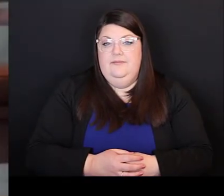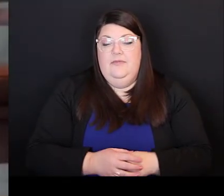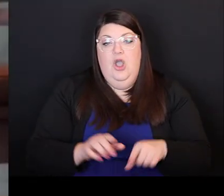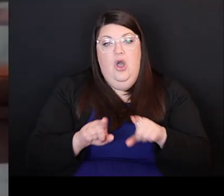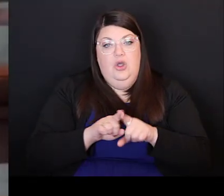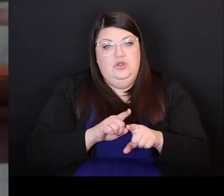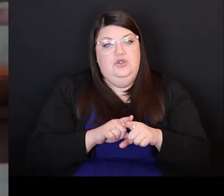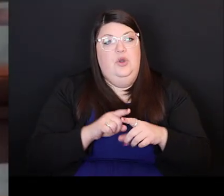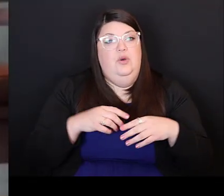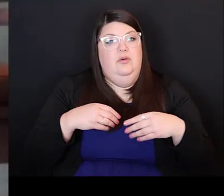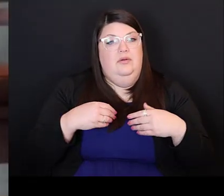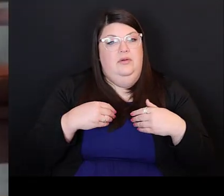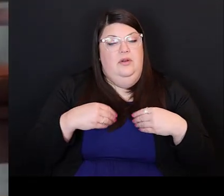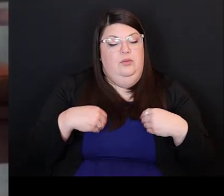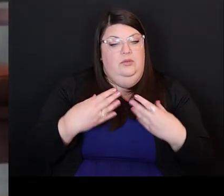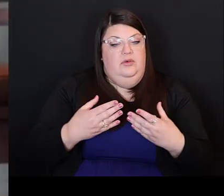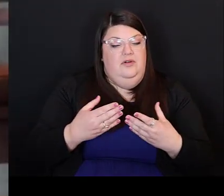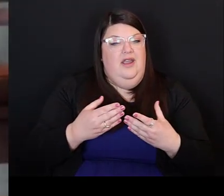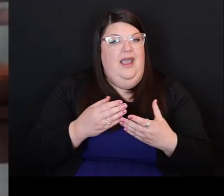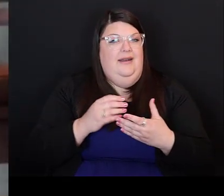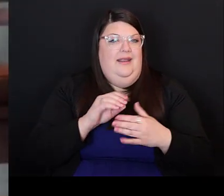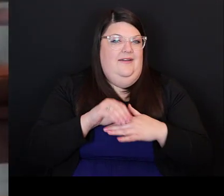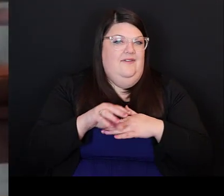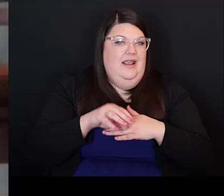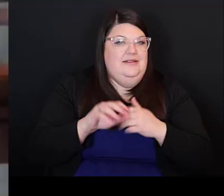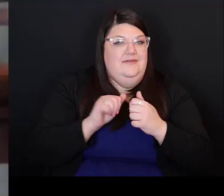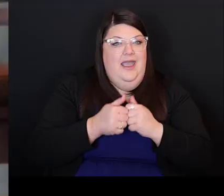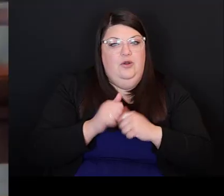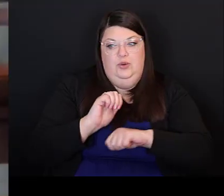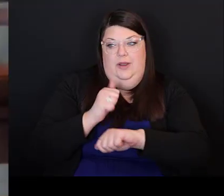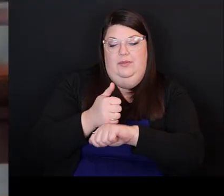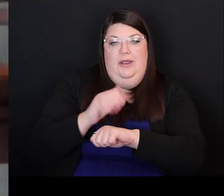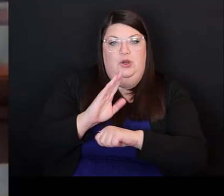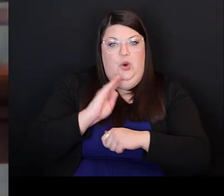We also have advice on how you start implementing these devices into your home.